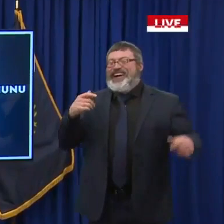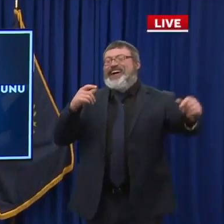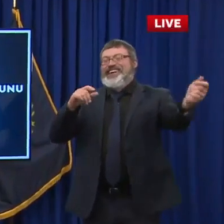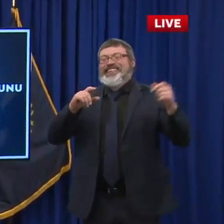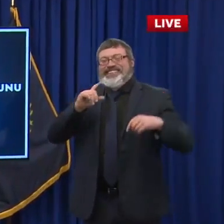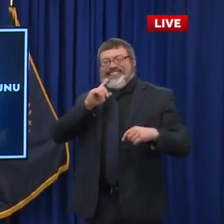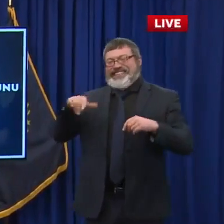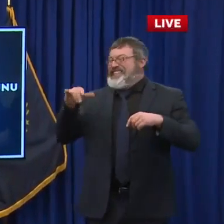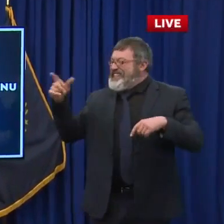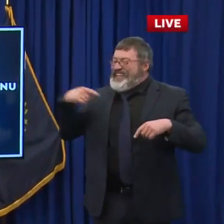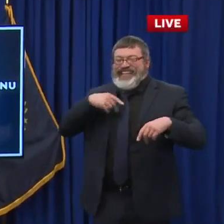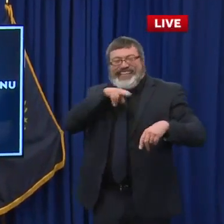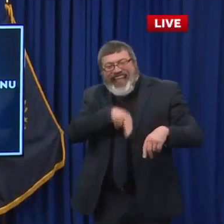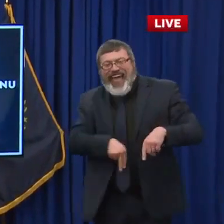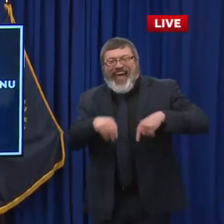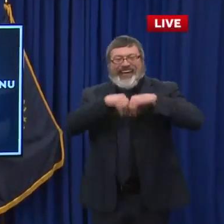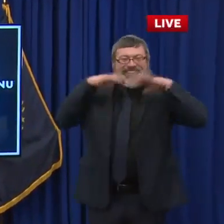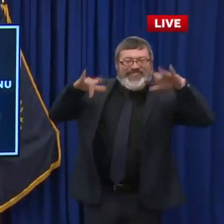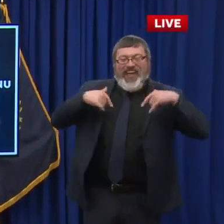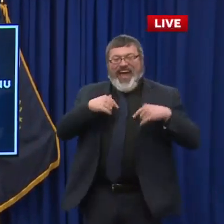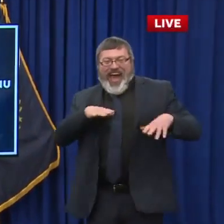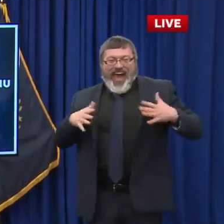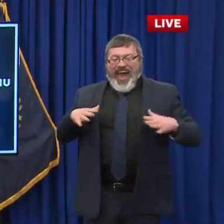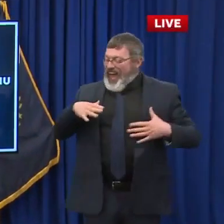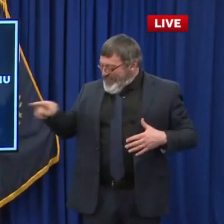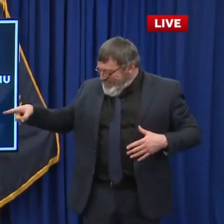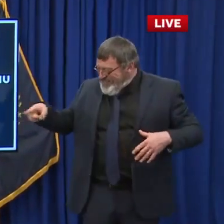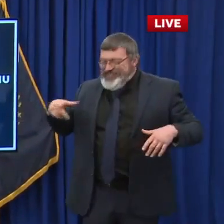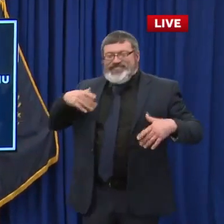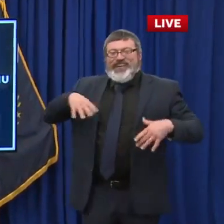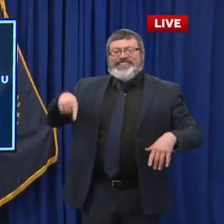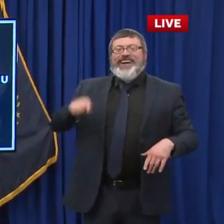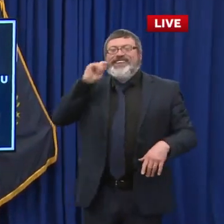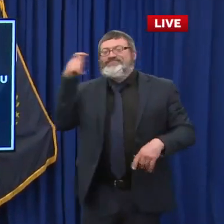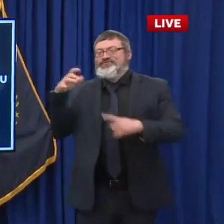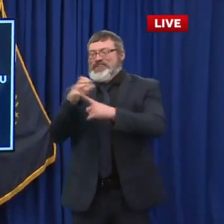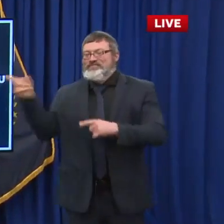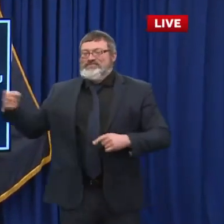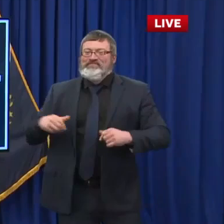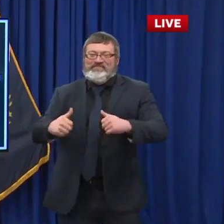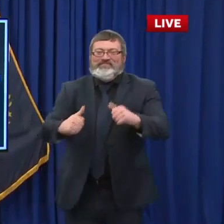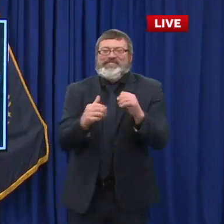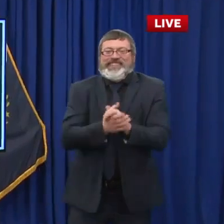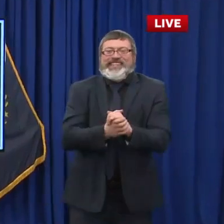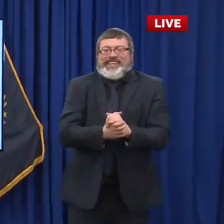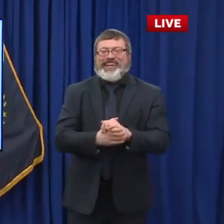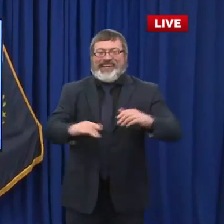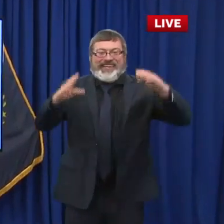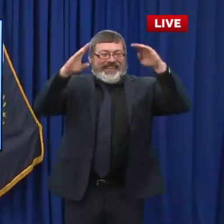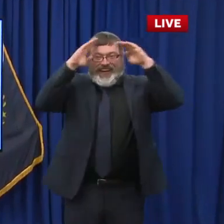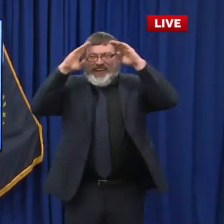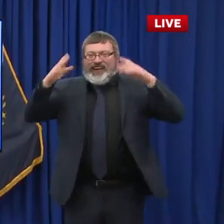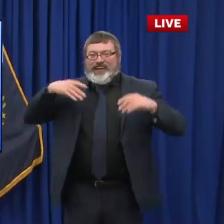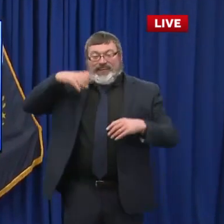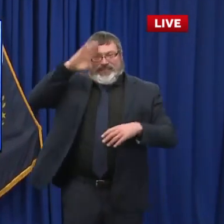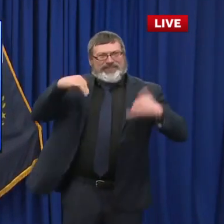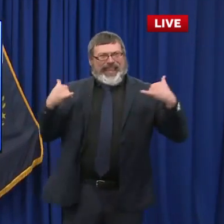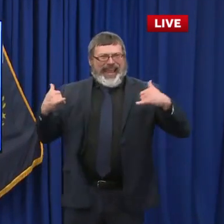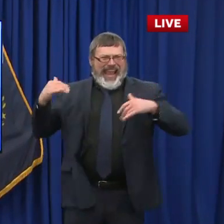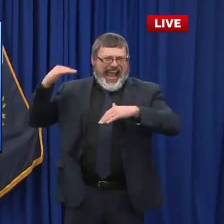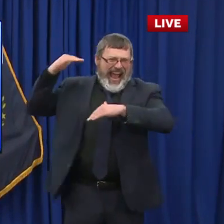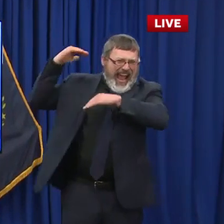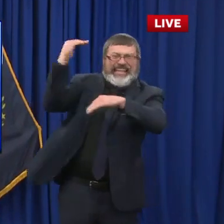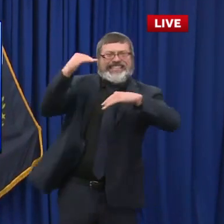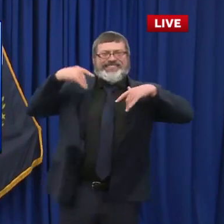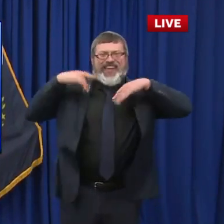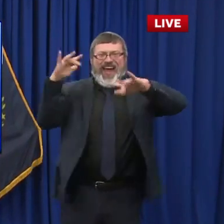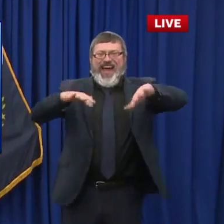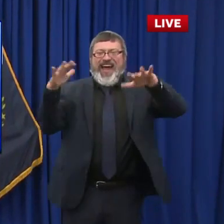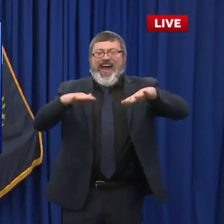WE WANT TO GET TO CONCORD WHERE THE GOVERNOR IS UPDATING ON THE CORONAVIRUS RESPONSE.